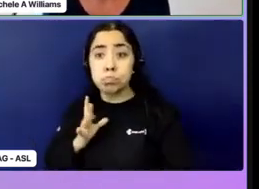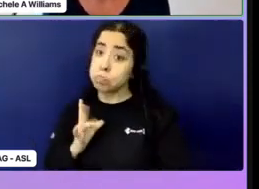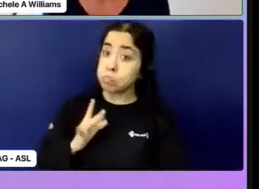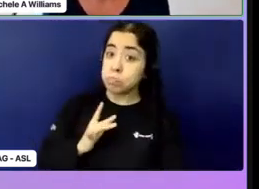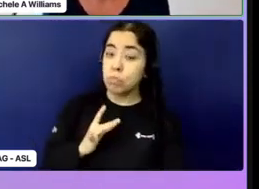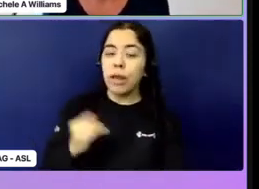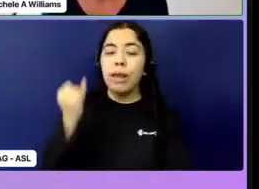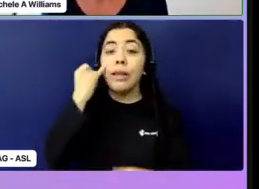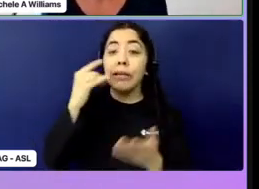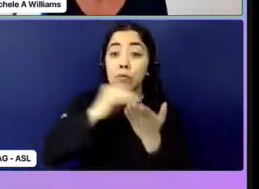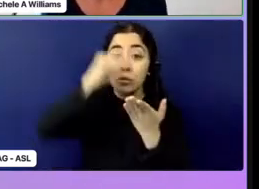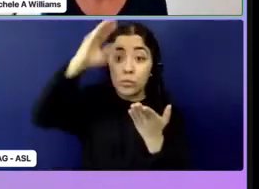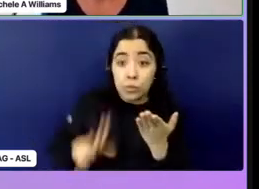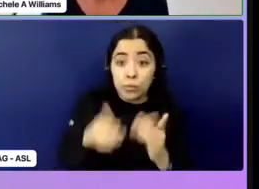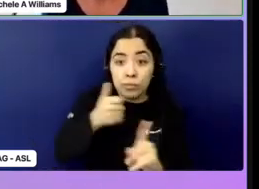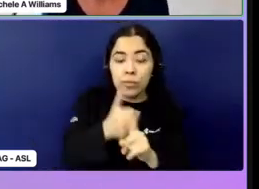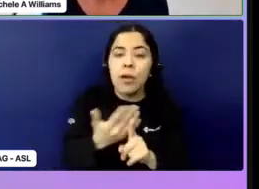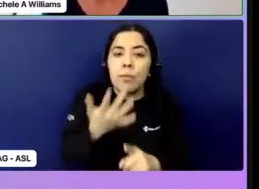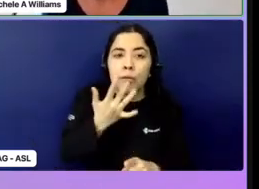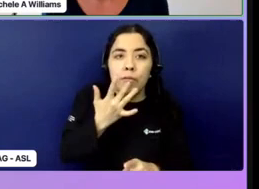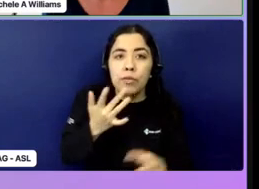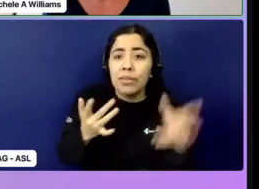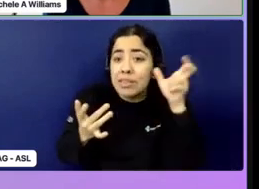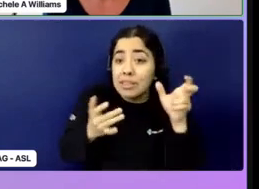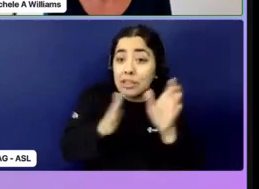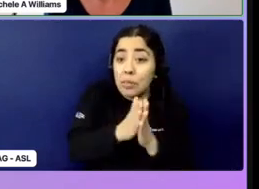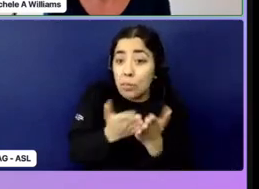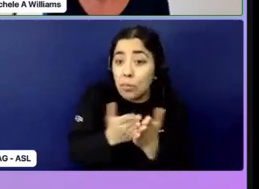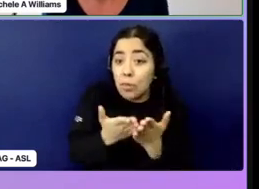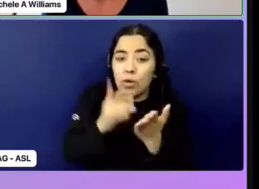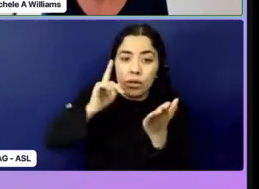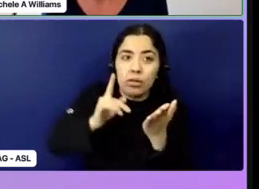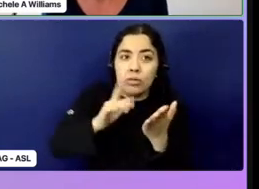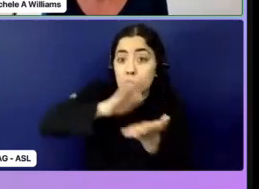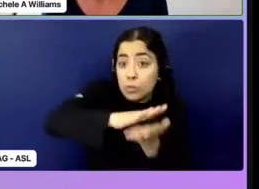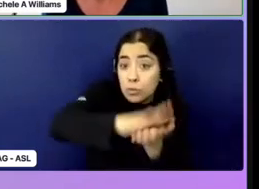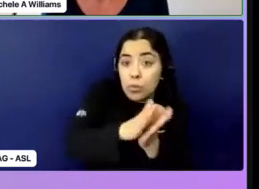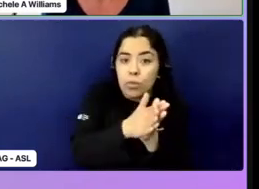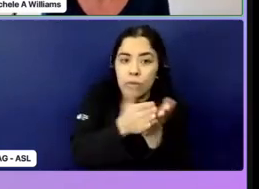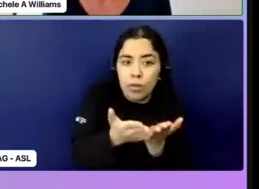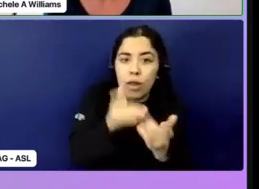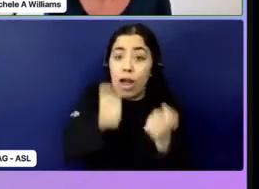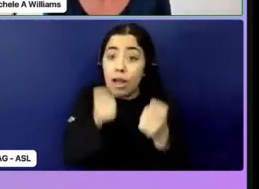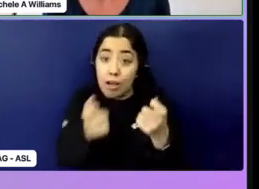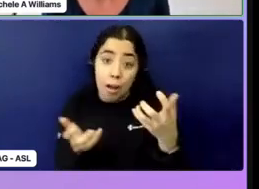an innovation that sometimes is looked upon favorably. But when a student wants you